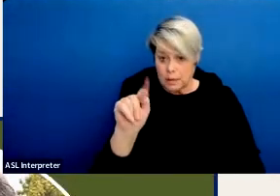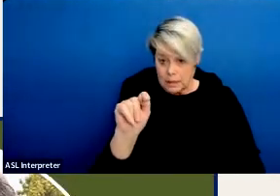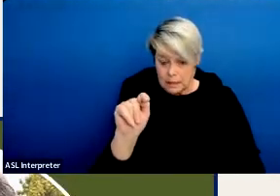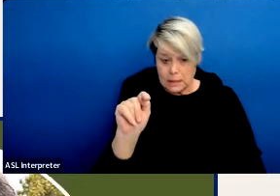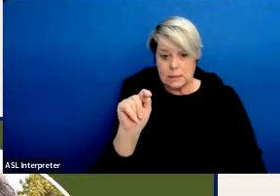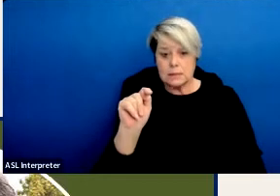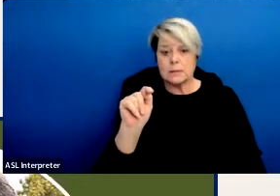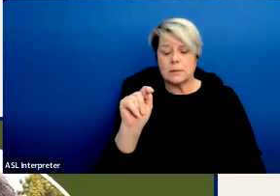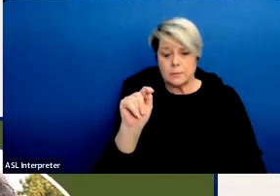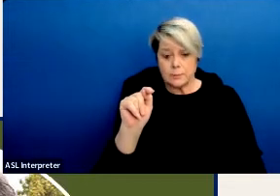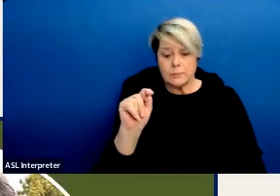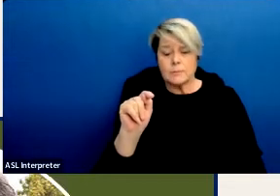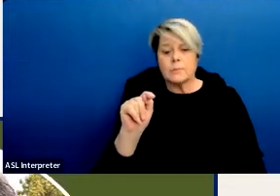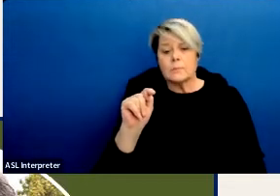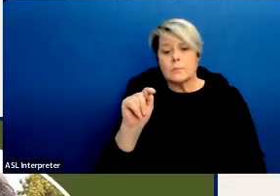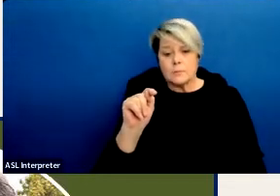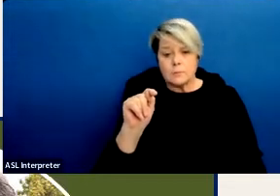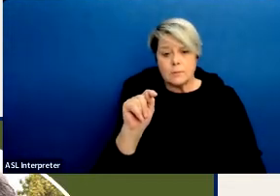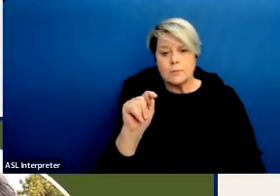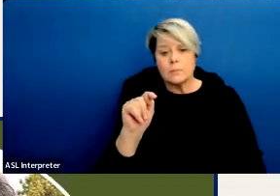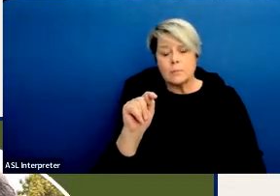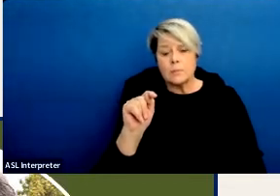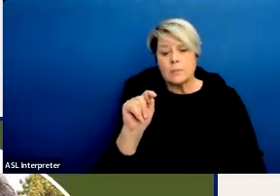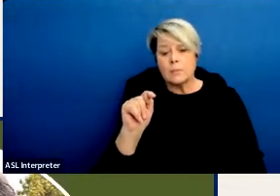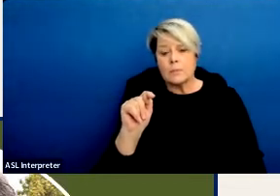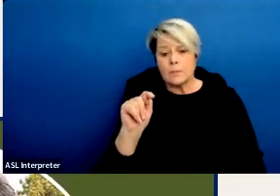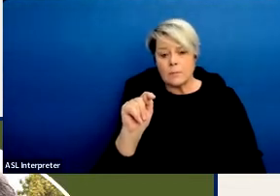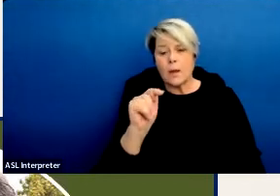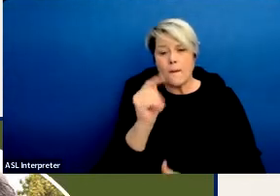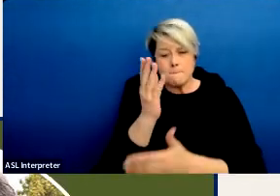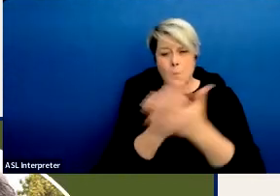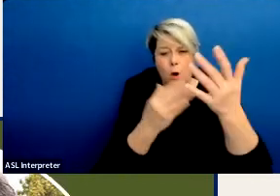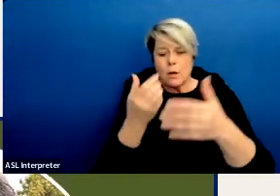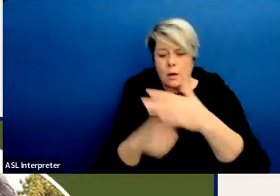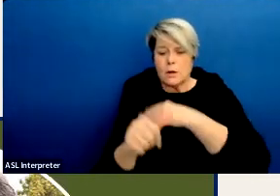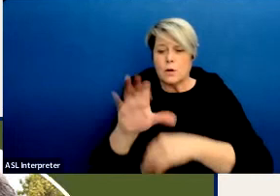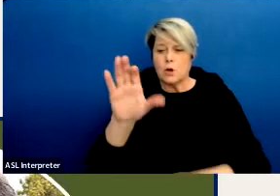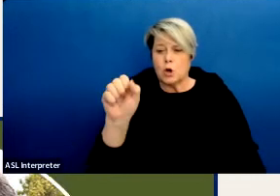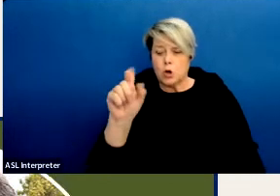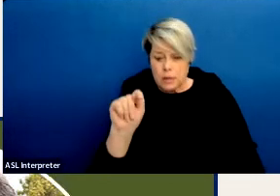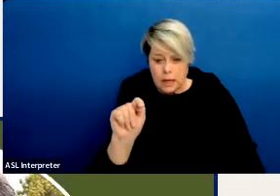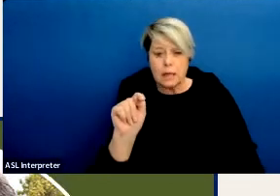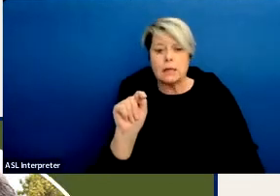some of the resources are the farmer market legal